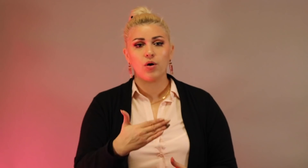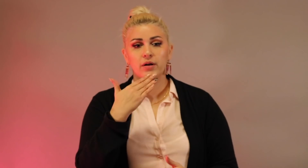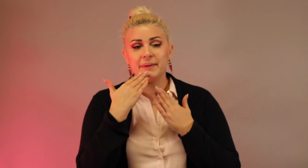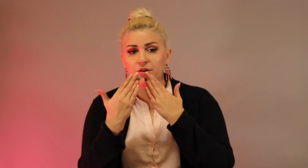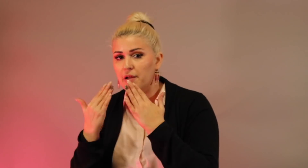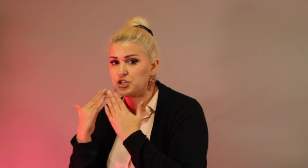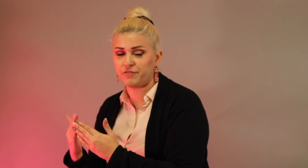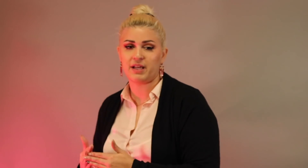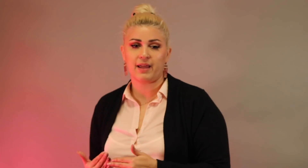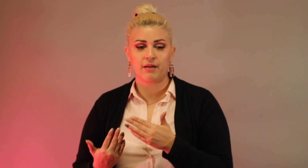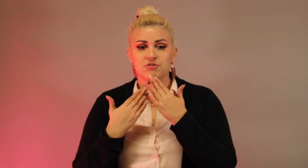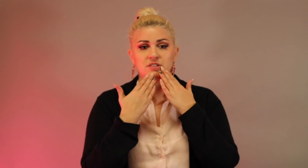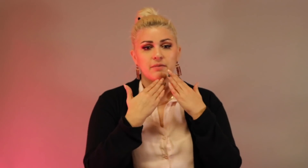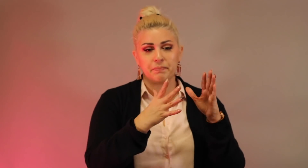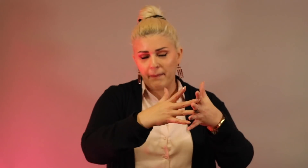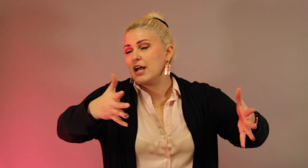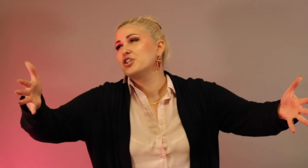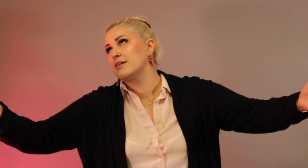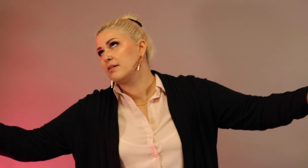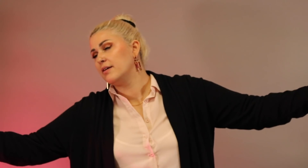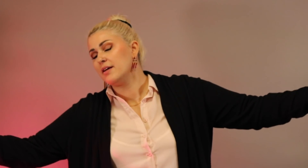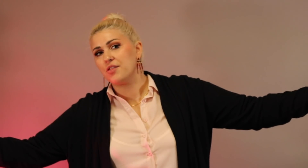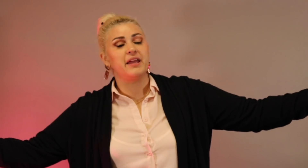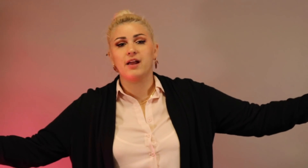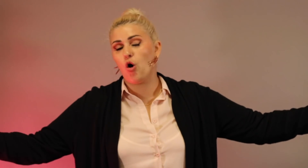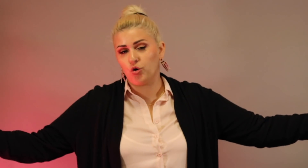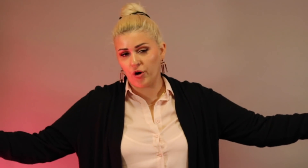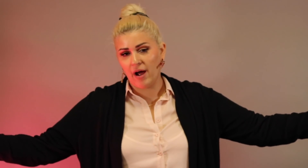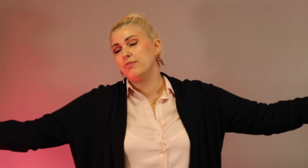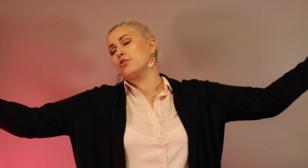Or, I mean, you don't have to shift like that, I'm just imagining thanking a whole crowd,